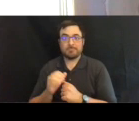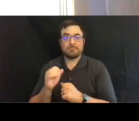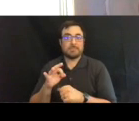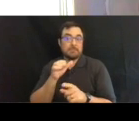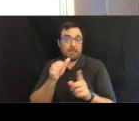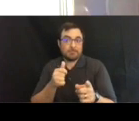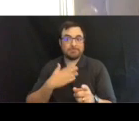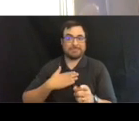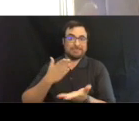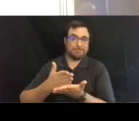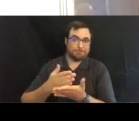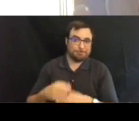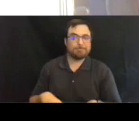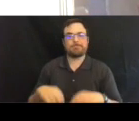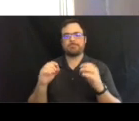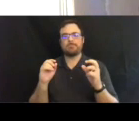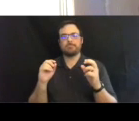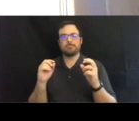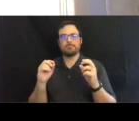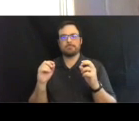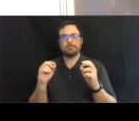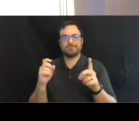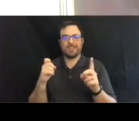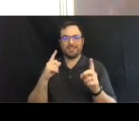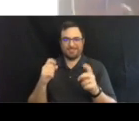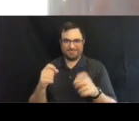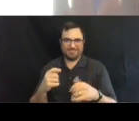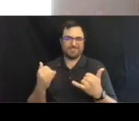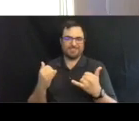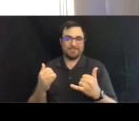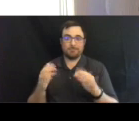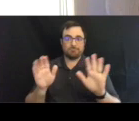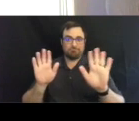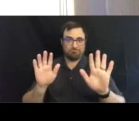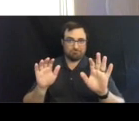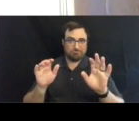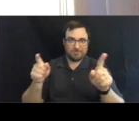I thought I heard you click on Stacie: Okay so yep, nope oh go ahead..go go ahead.